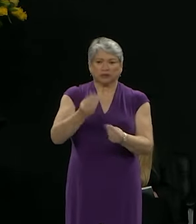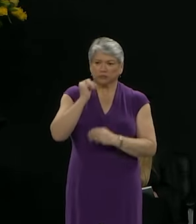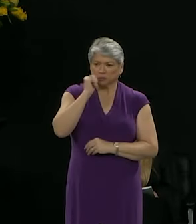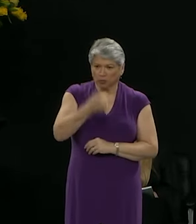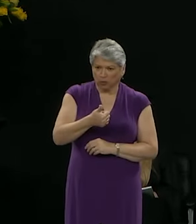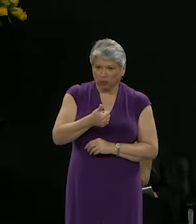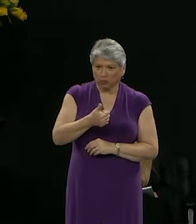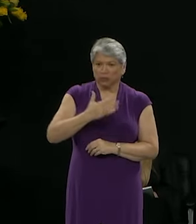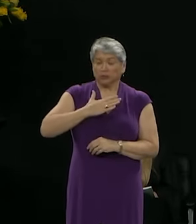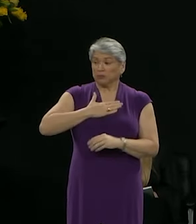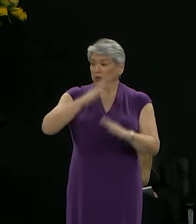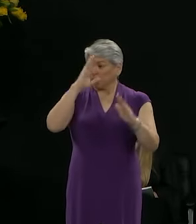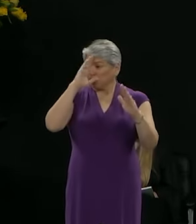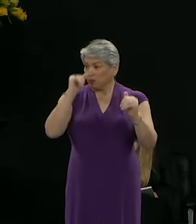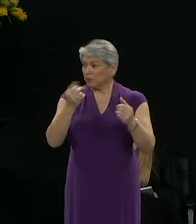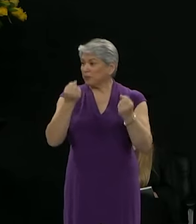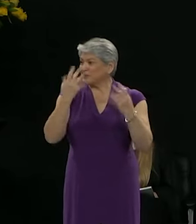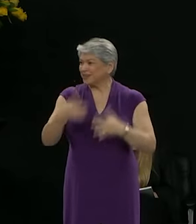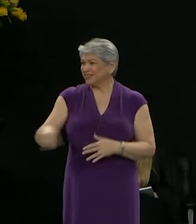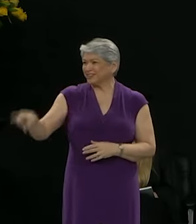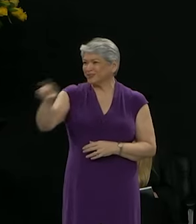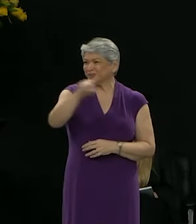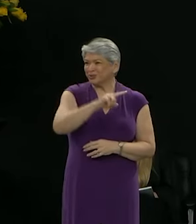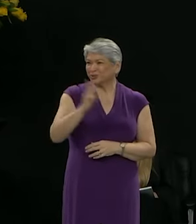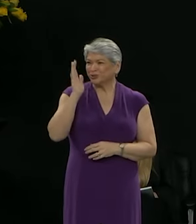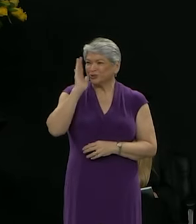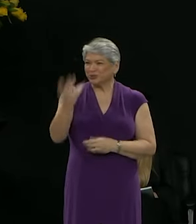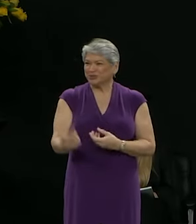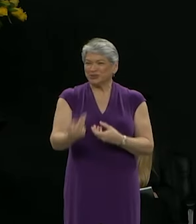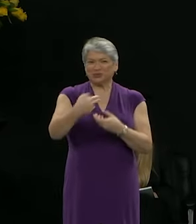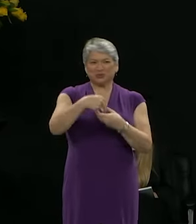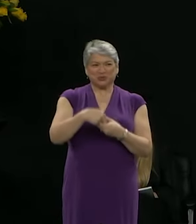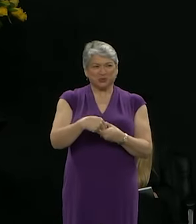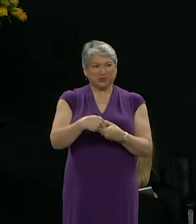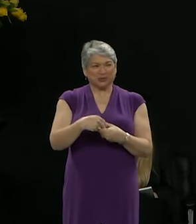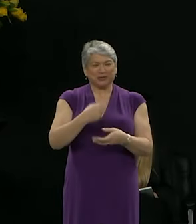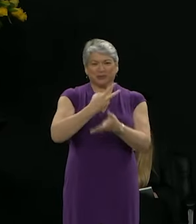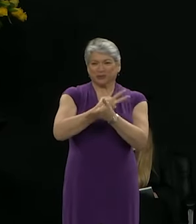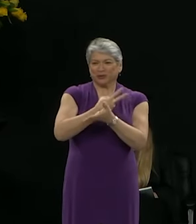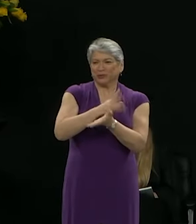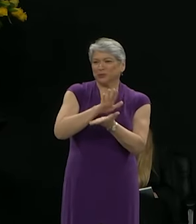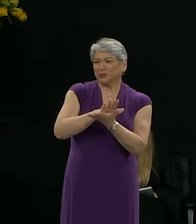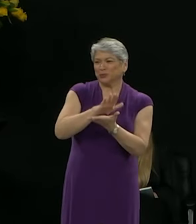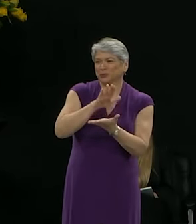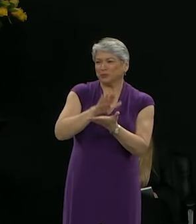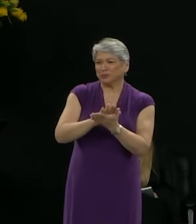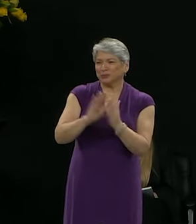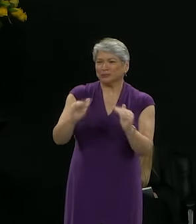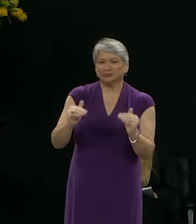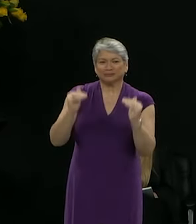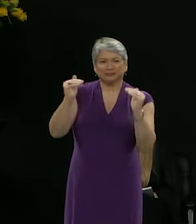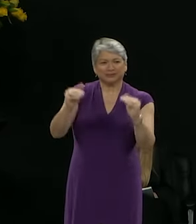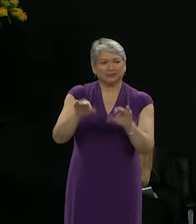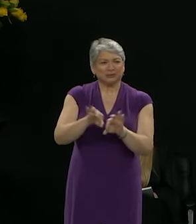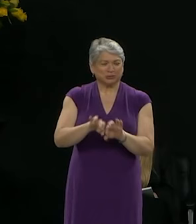It is my hope that many of you will one day join their ranks by pursuing advanced study